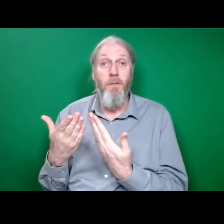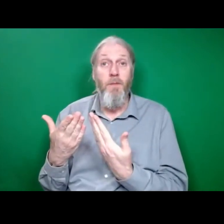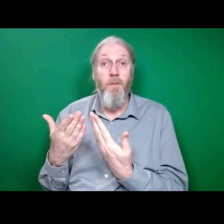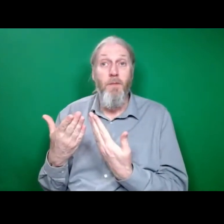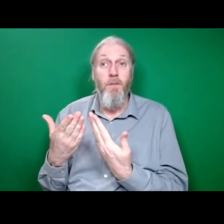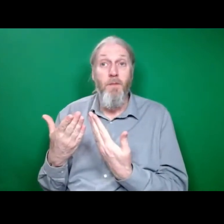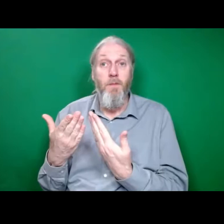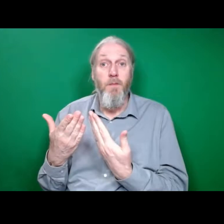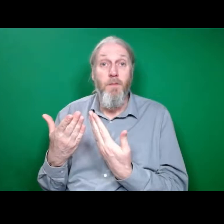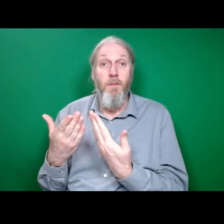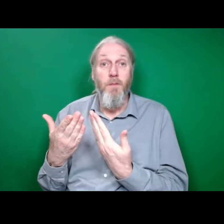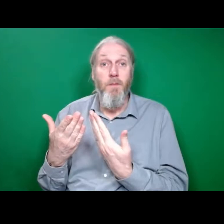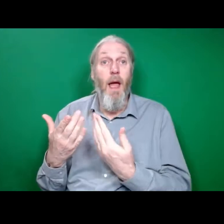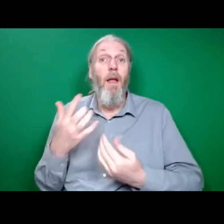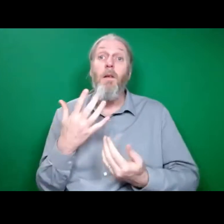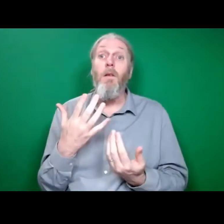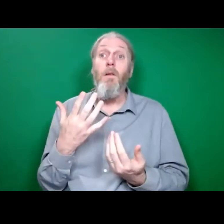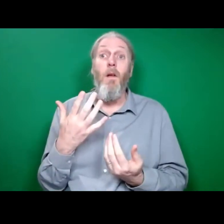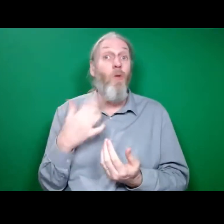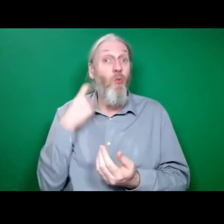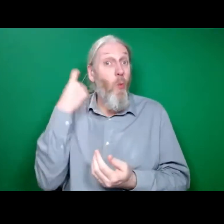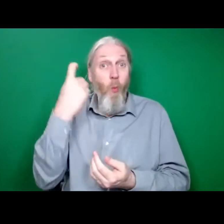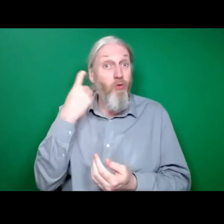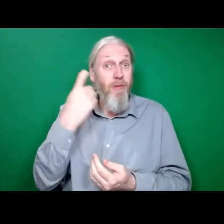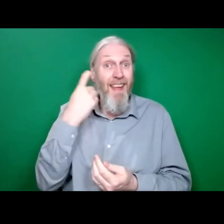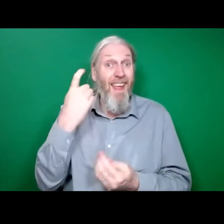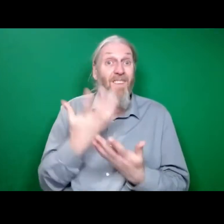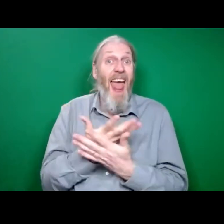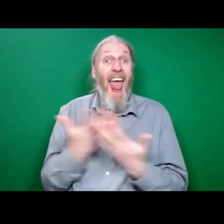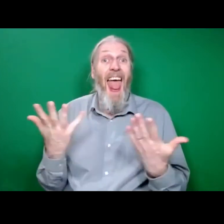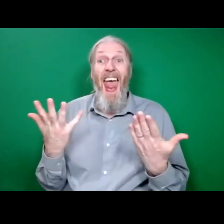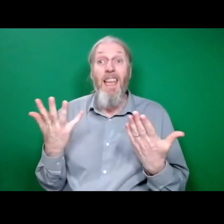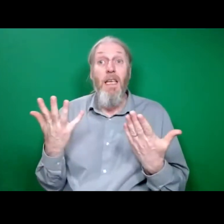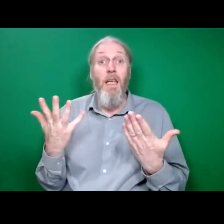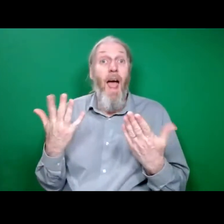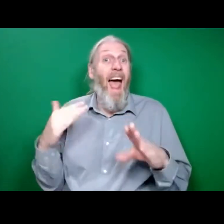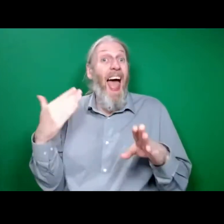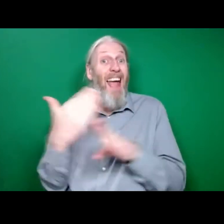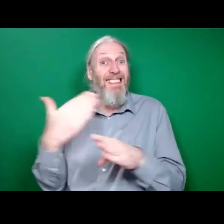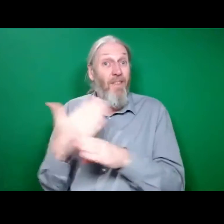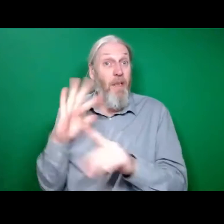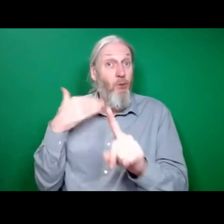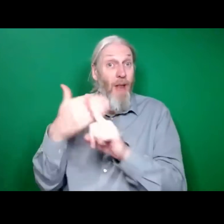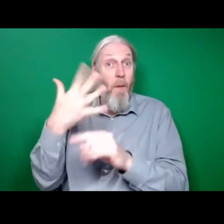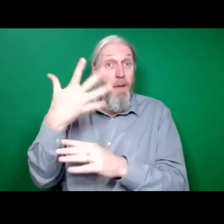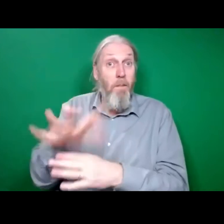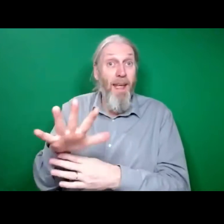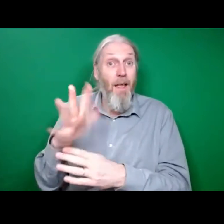months to work through, the letting and sub letting, to find out who the ultimate owners are who are sitting on property.